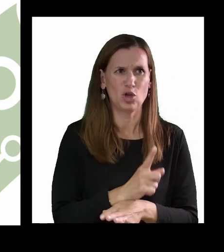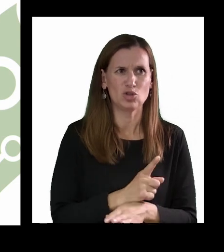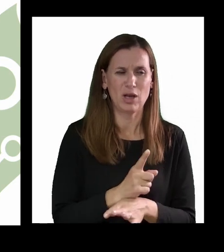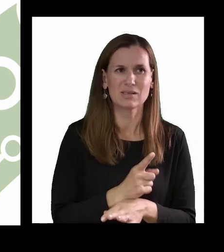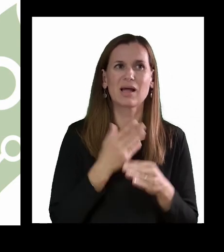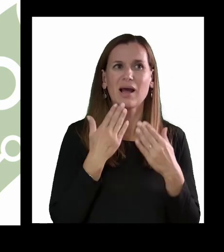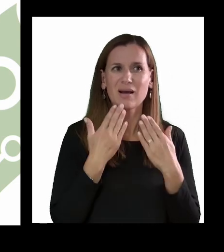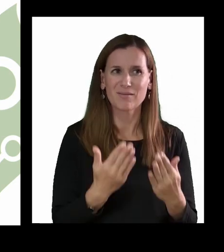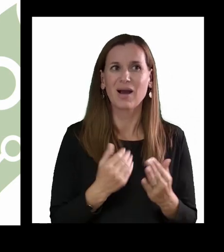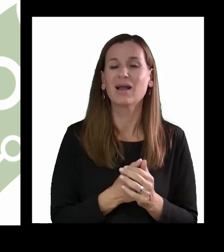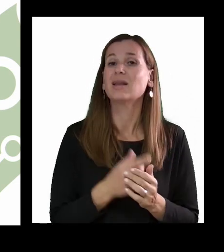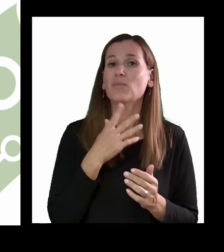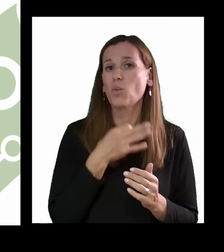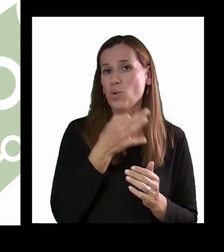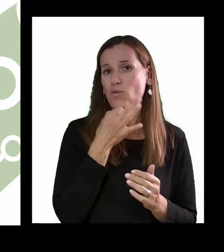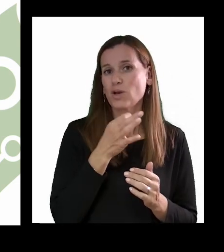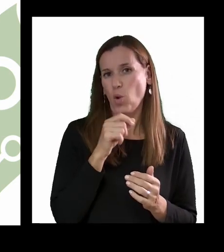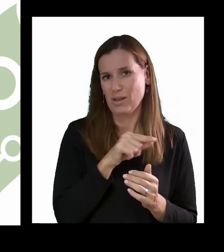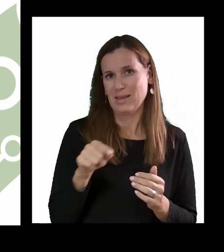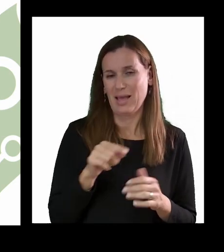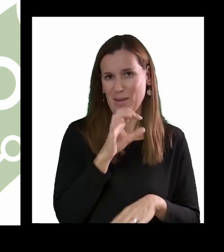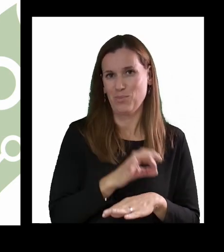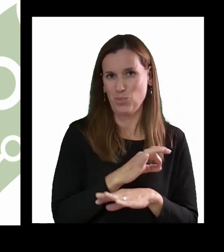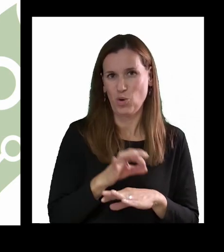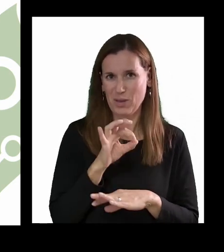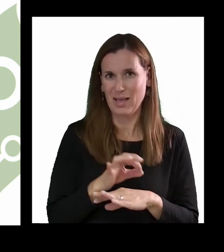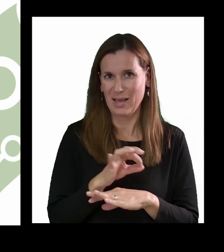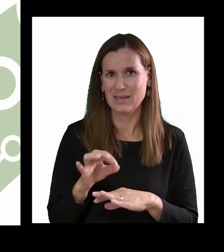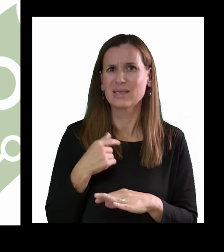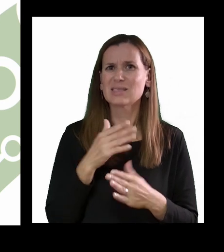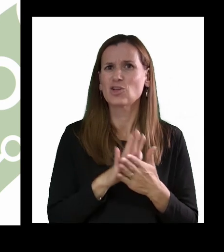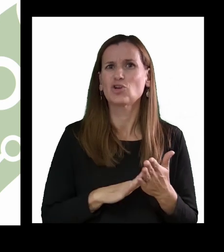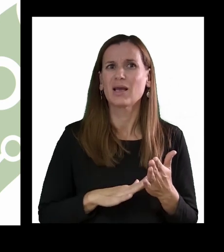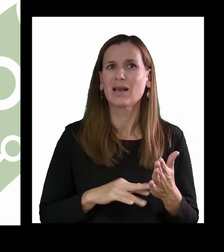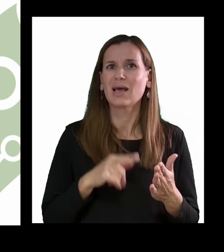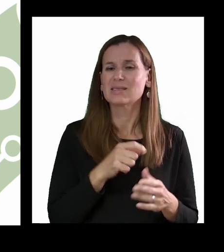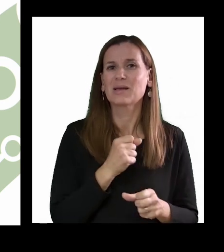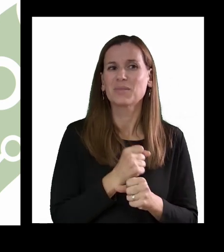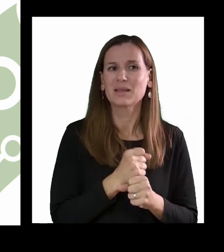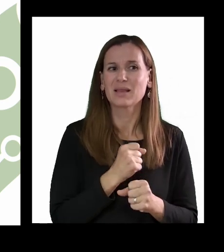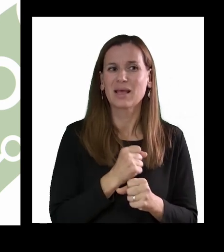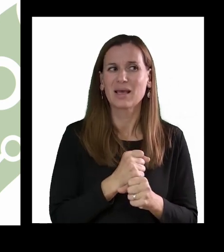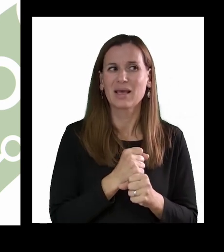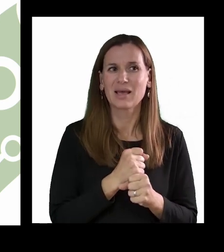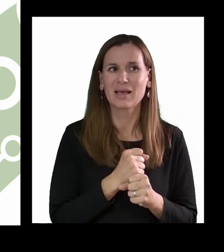I will talk about this project Ecodigi. I started to work on it as Instituto, but its results I